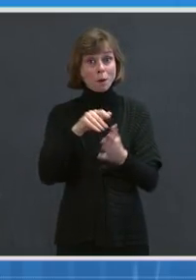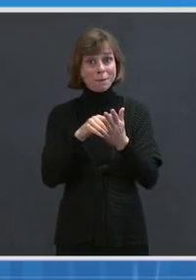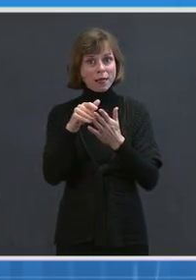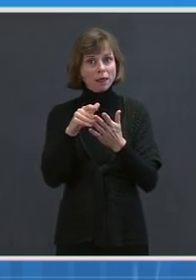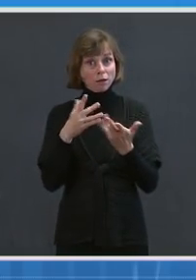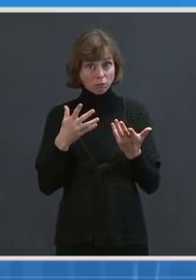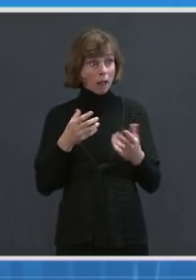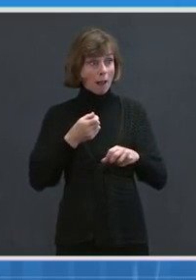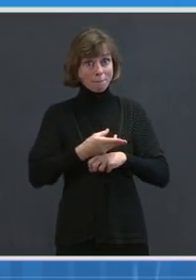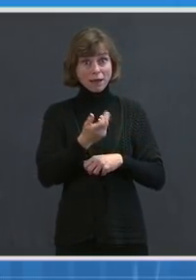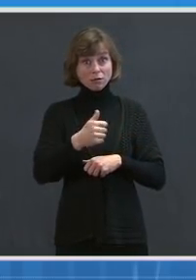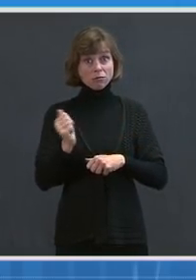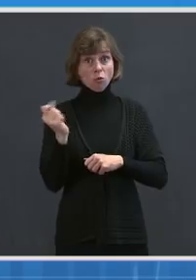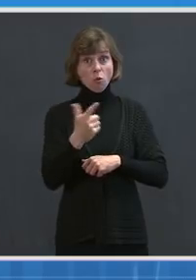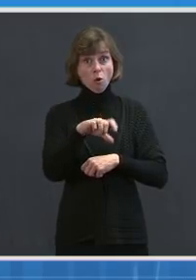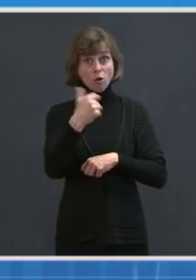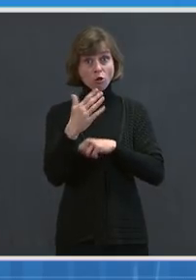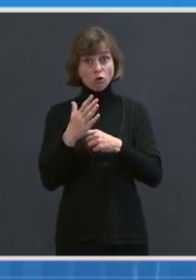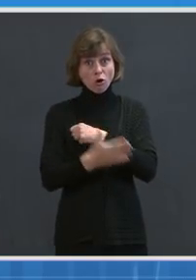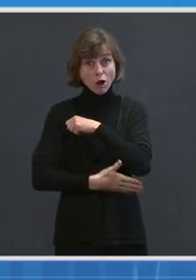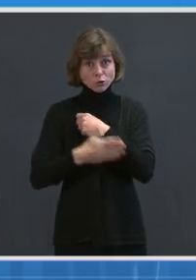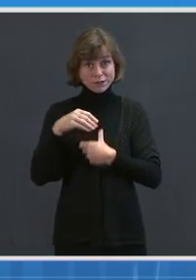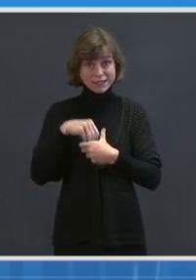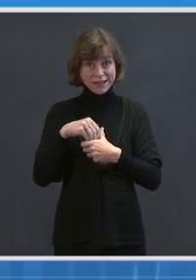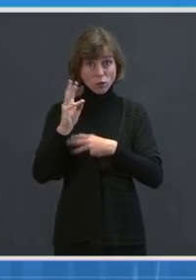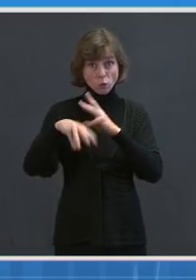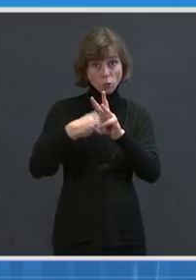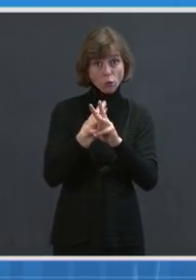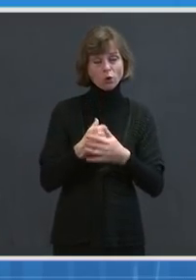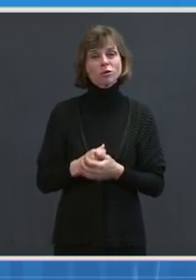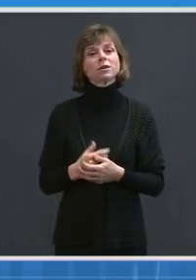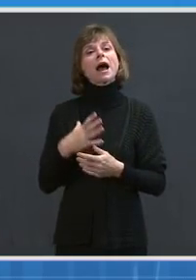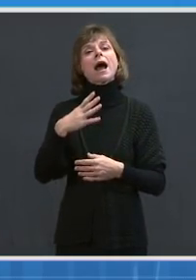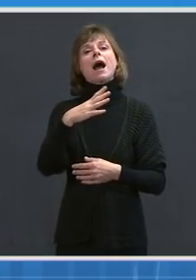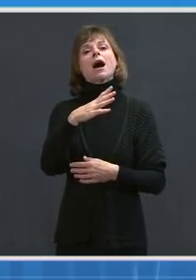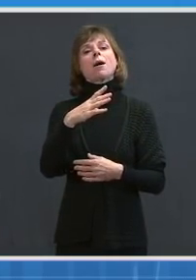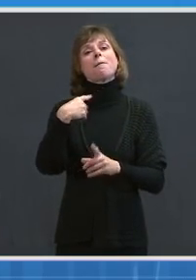And we've opened or expanded more than 450 community vaccination sites.